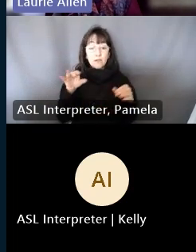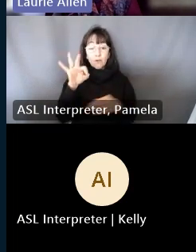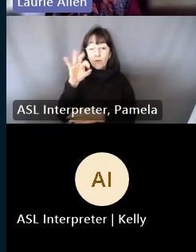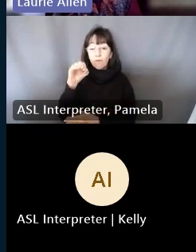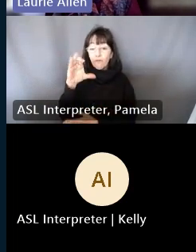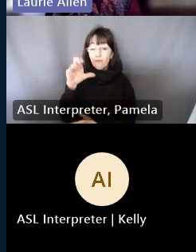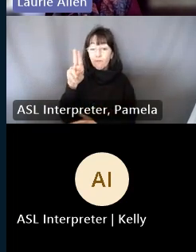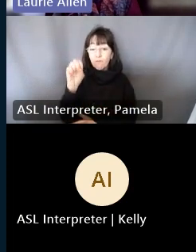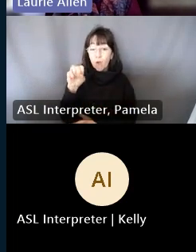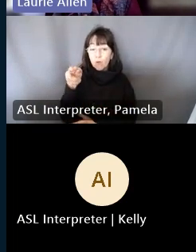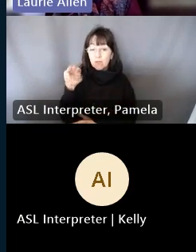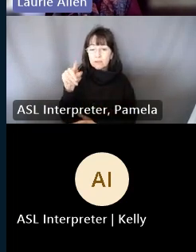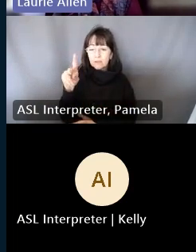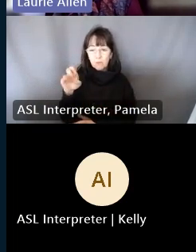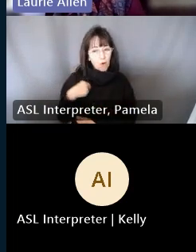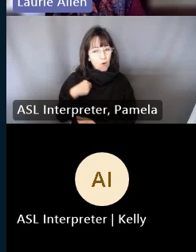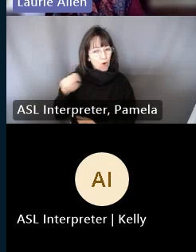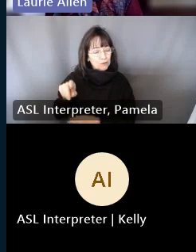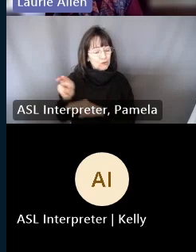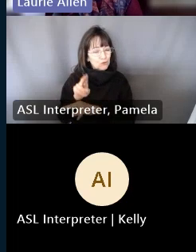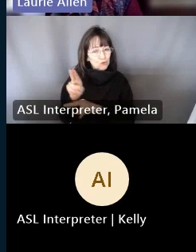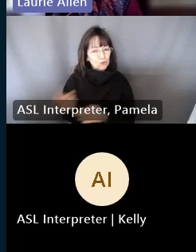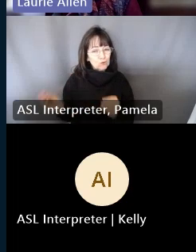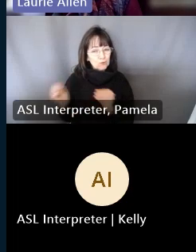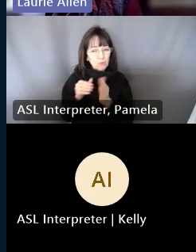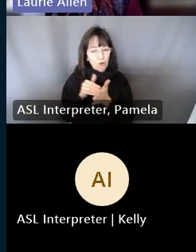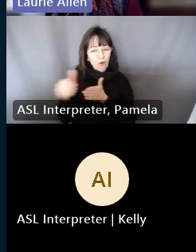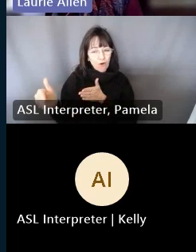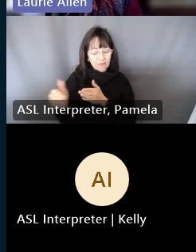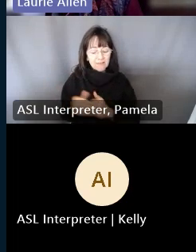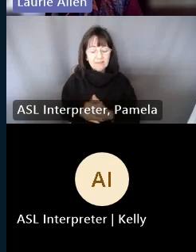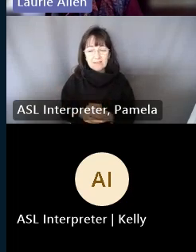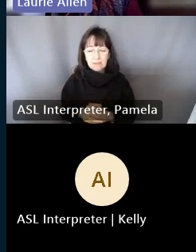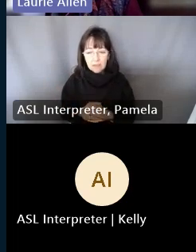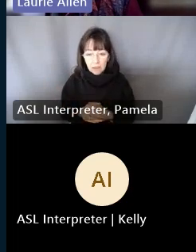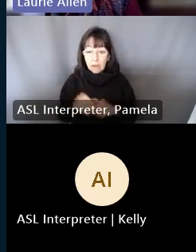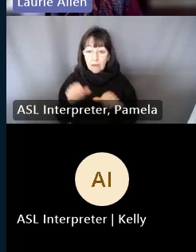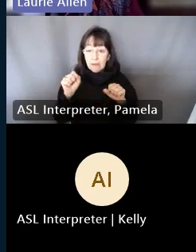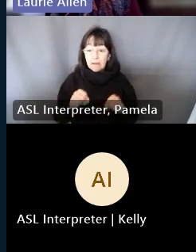a little bit more often than I do. It enables us to either start a focus mode on the fly